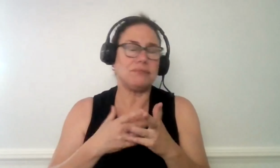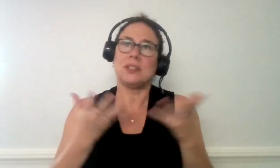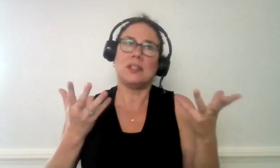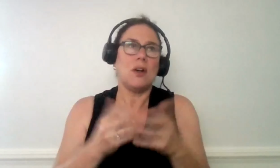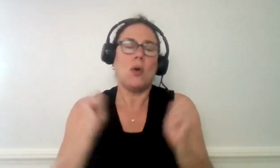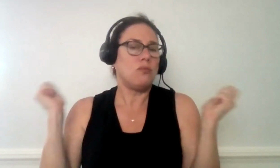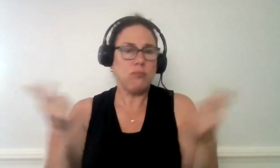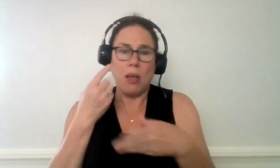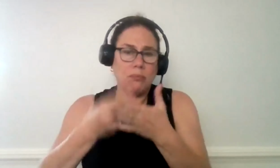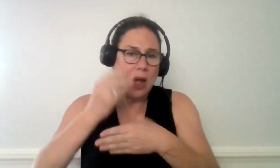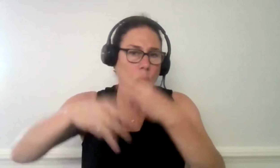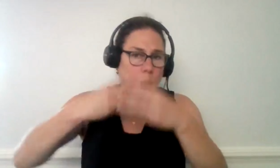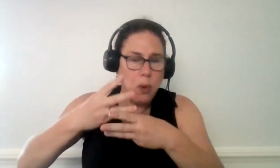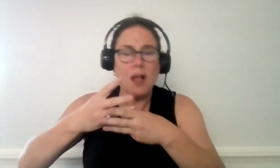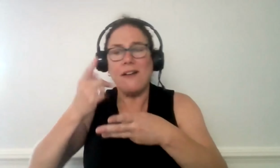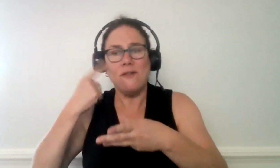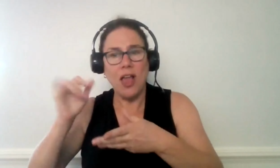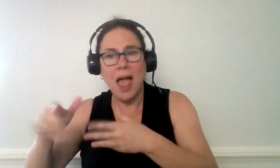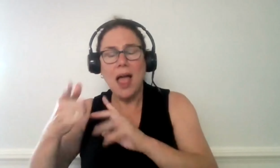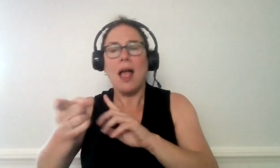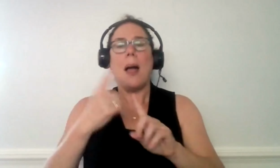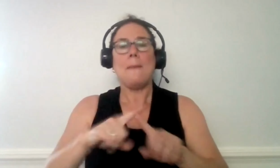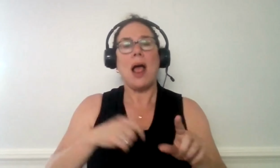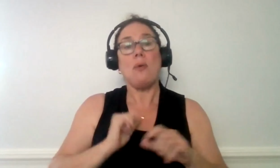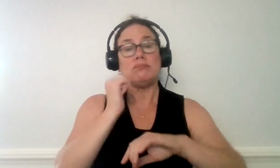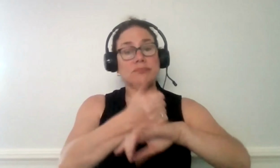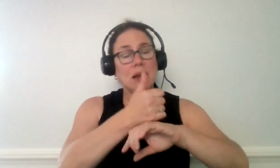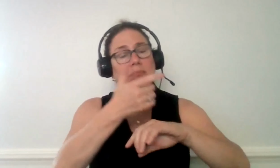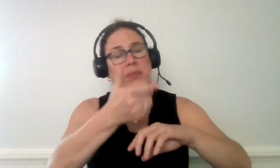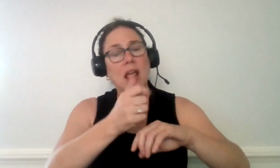I would recommend putting on the auto captioner...is one way to make it more accessible.